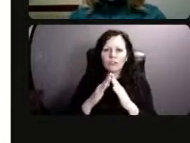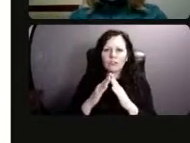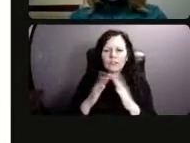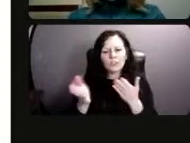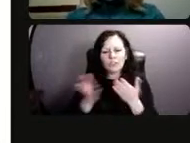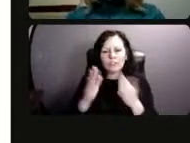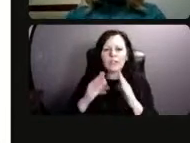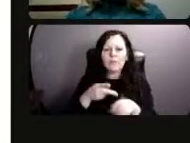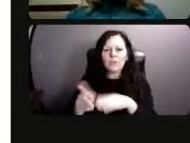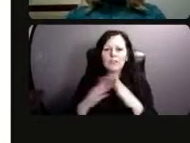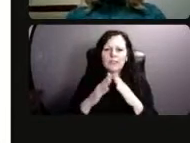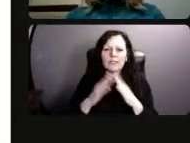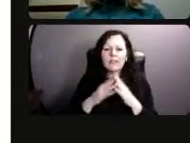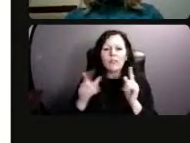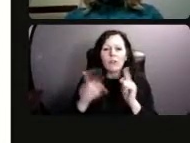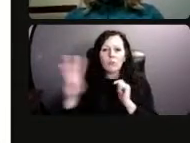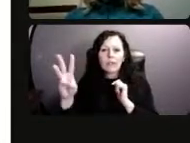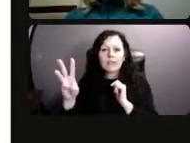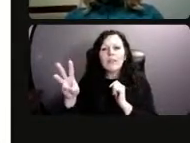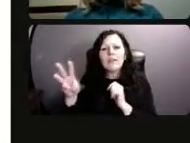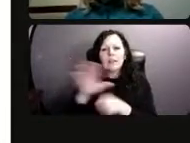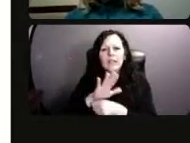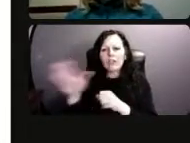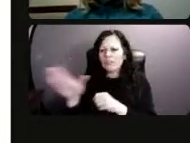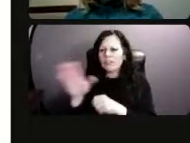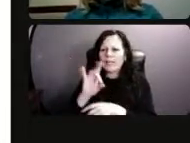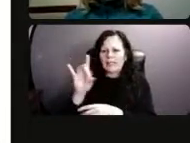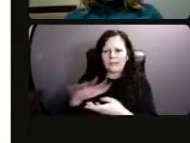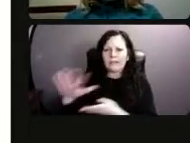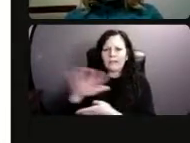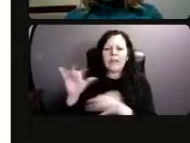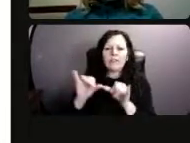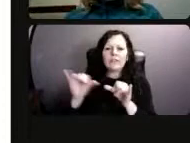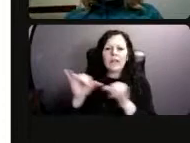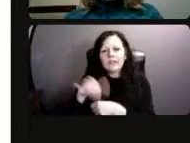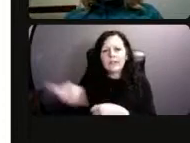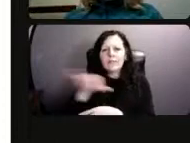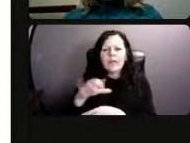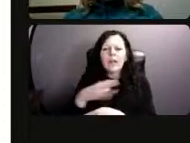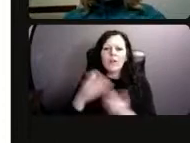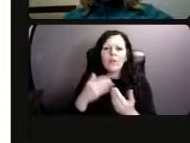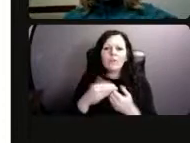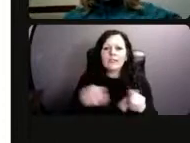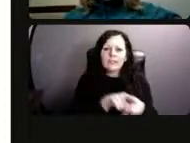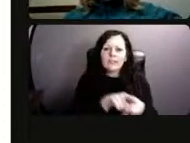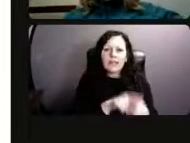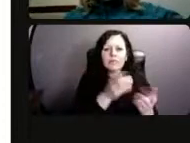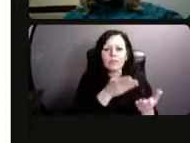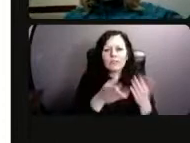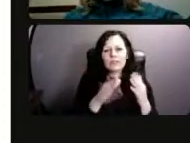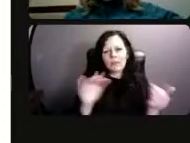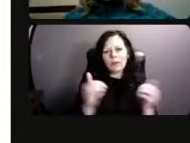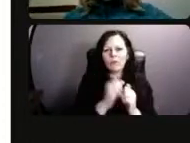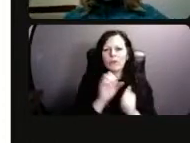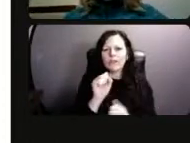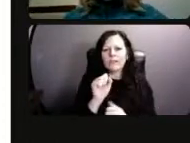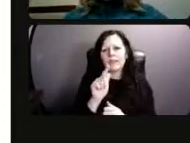INTERNAL SERVICE FUNCTIONS 8 SERVICE PURE CIT THESE CITIES WERE ALL IN THE WEST.